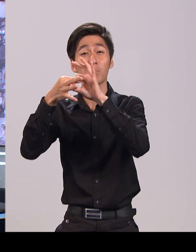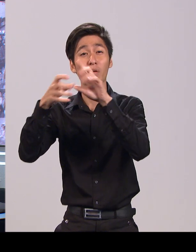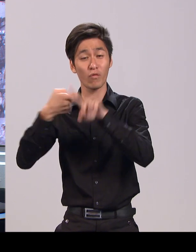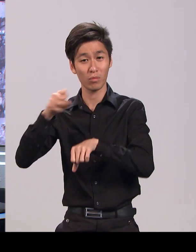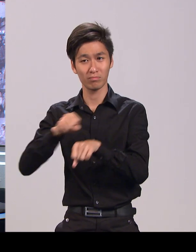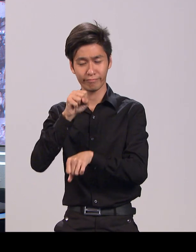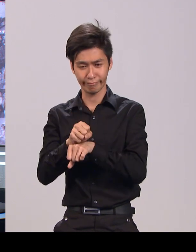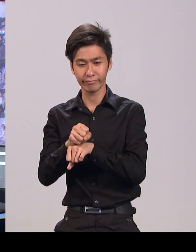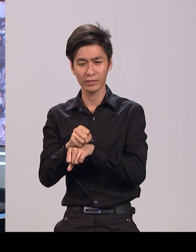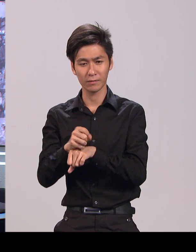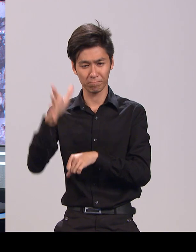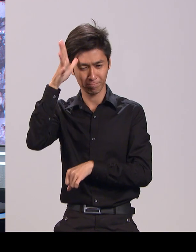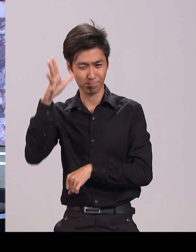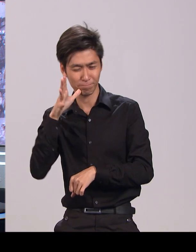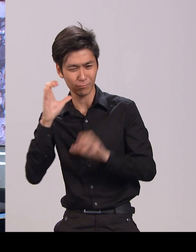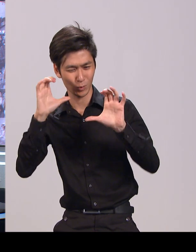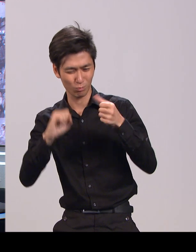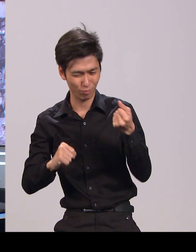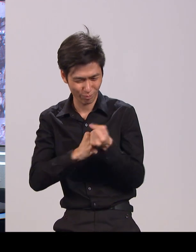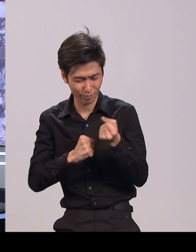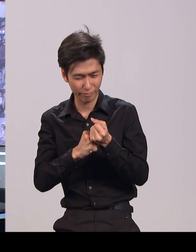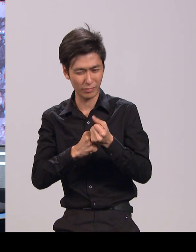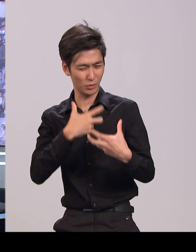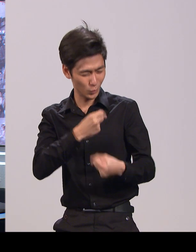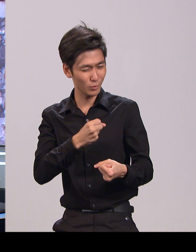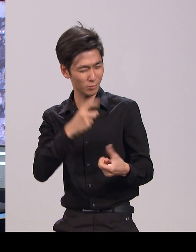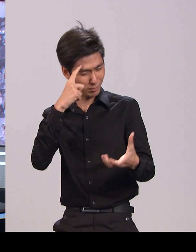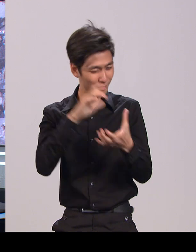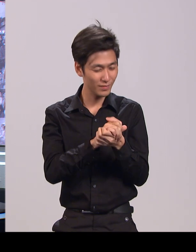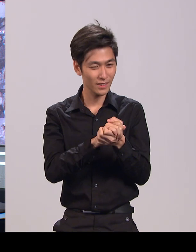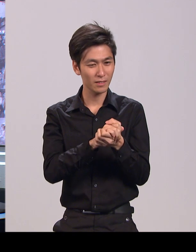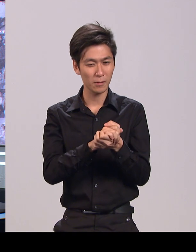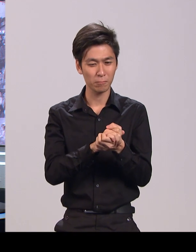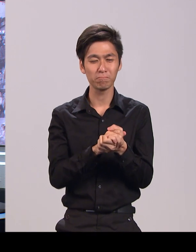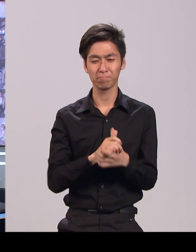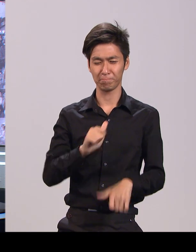spurred by his parents’ and coaches’ unwavering belief, dedicating himself to his goal,